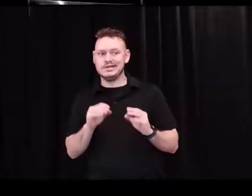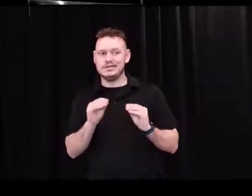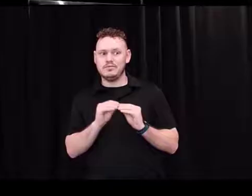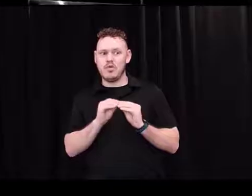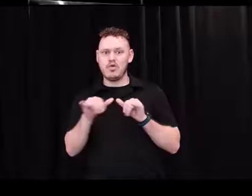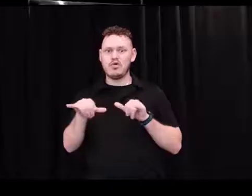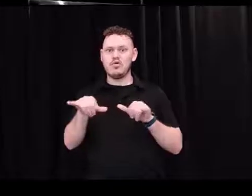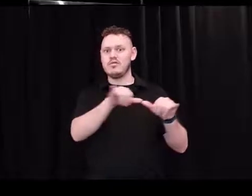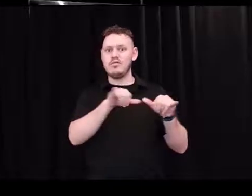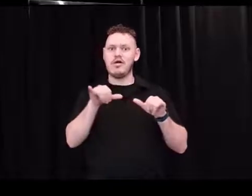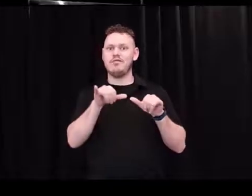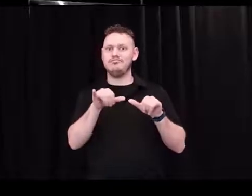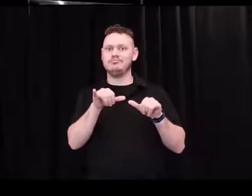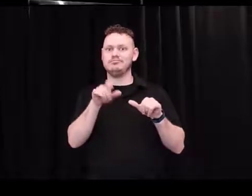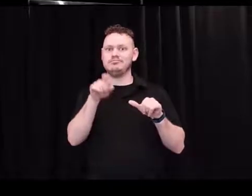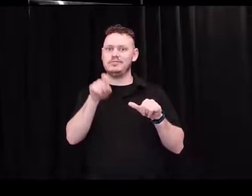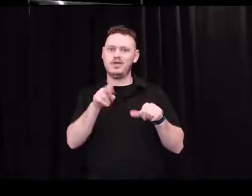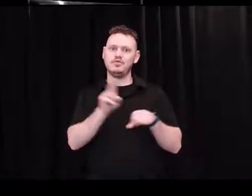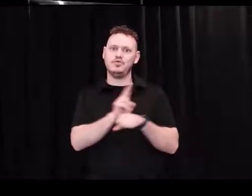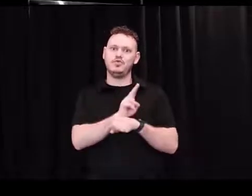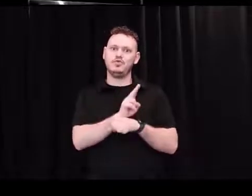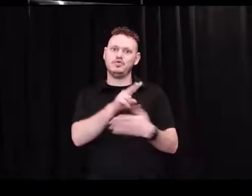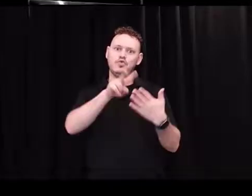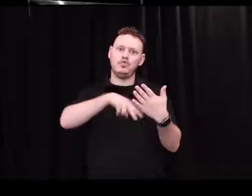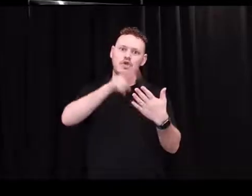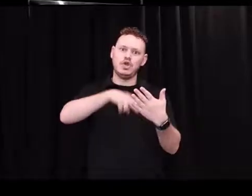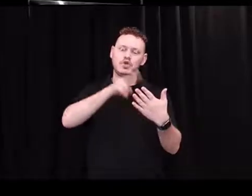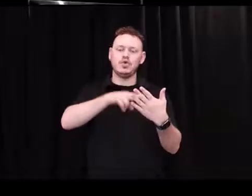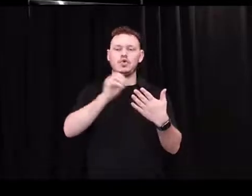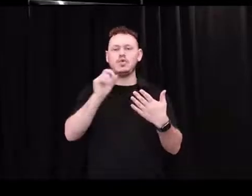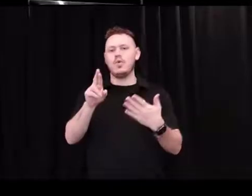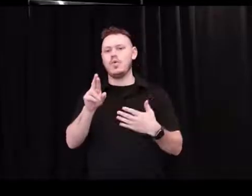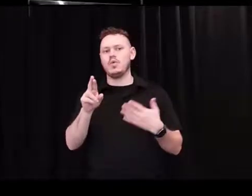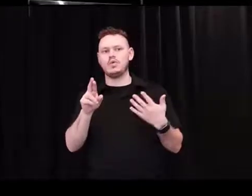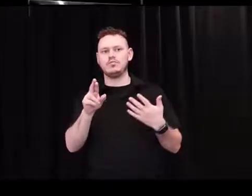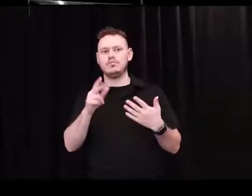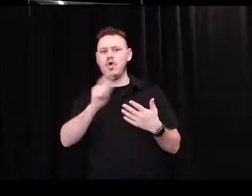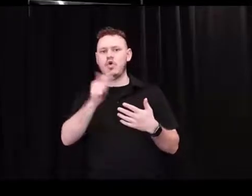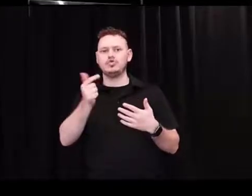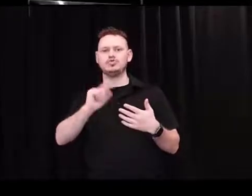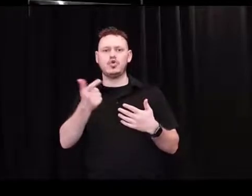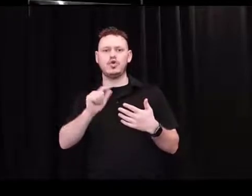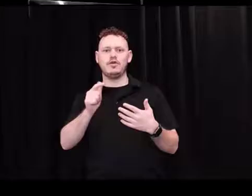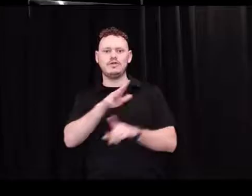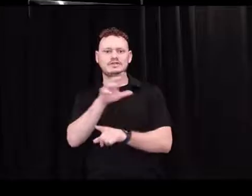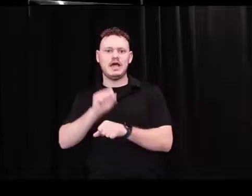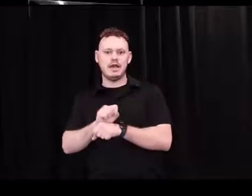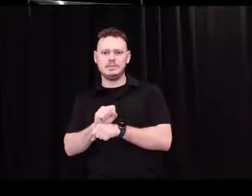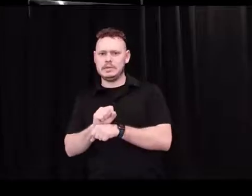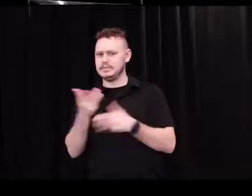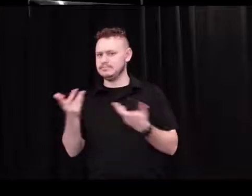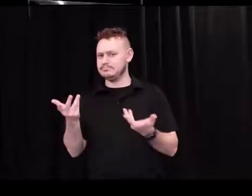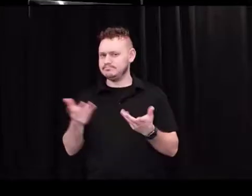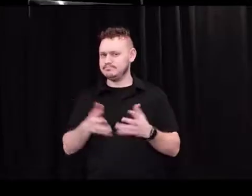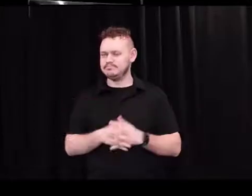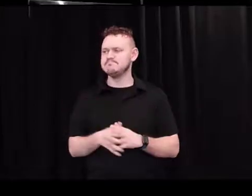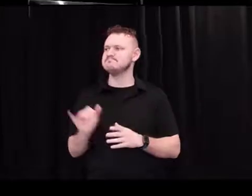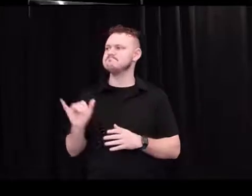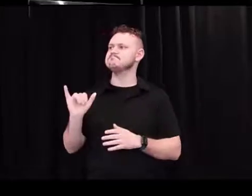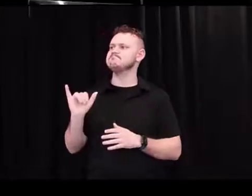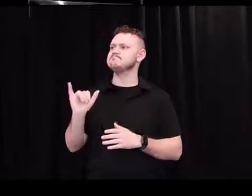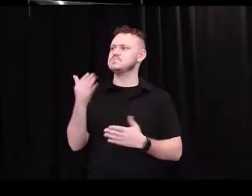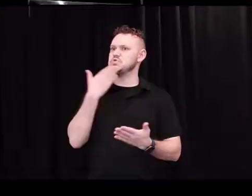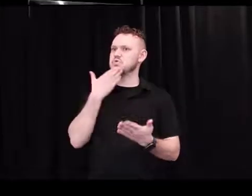have to do readers or an alternative assignment? [Karl] Oh that's a good question that I don't have